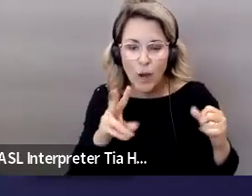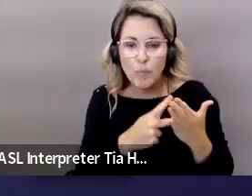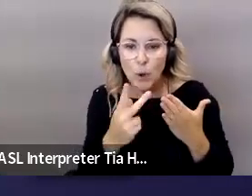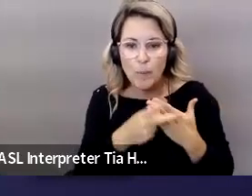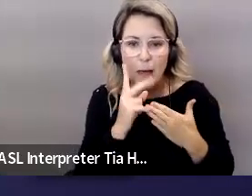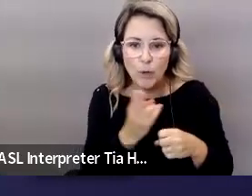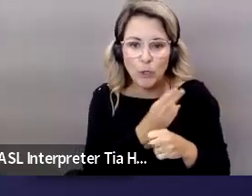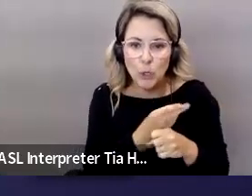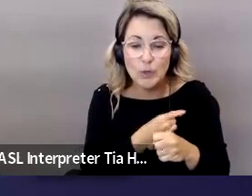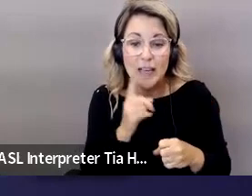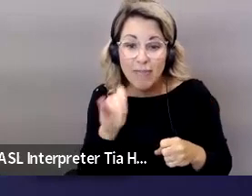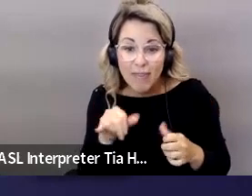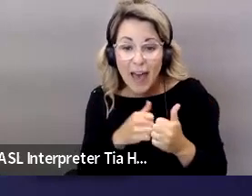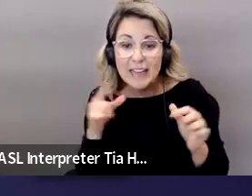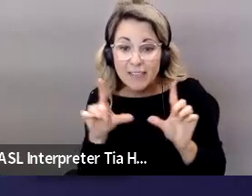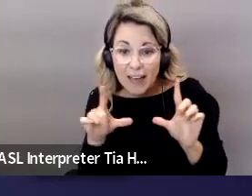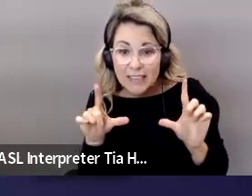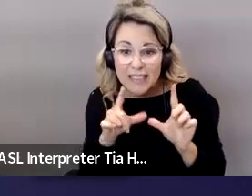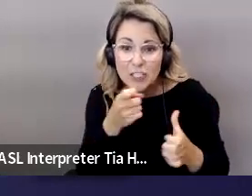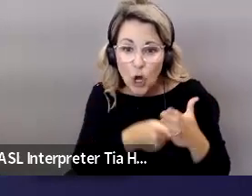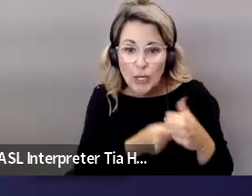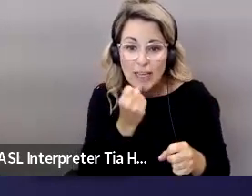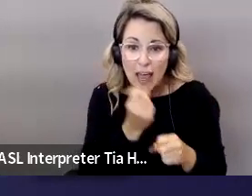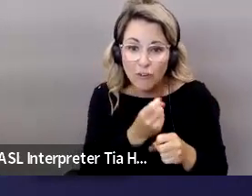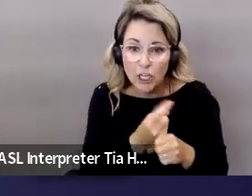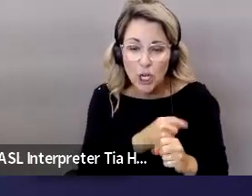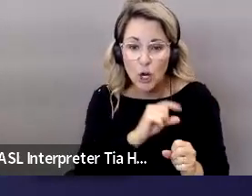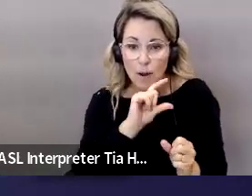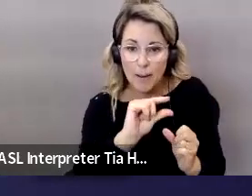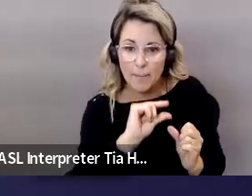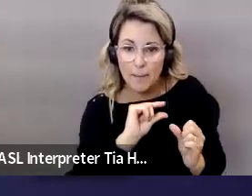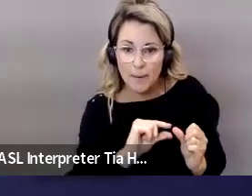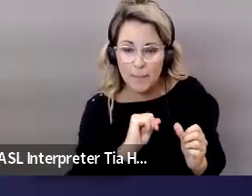is how much the annual license costs and this is how much I plan on using from this every year to